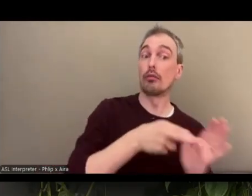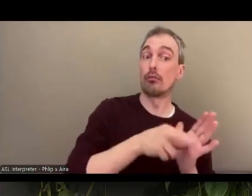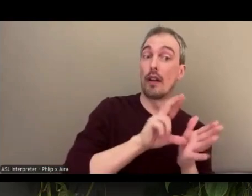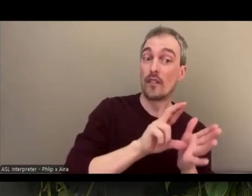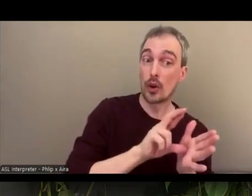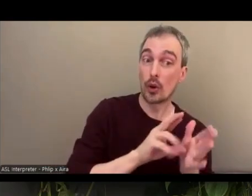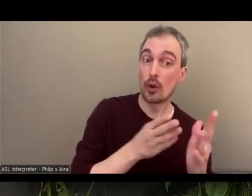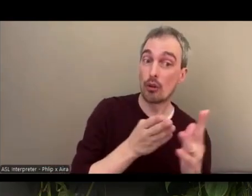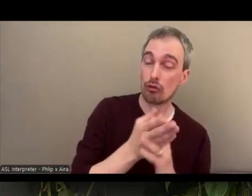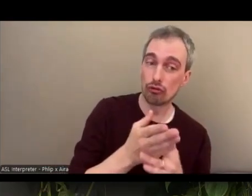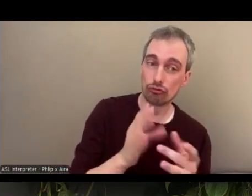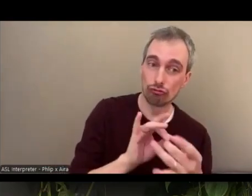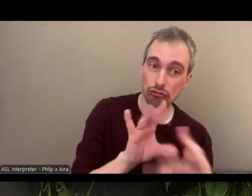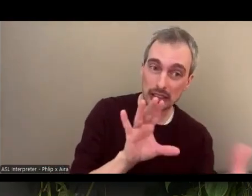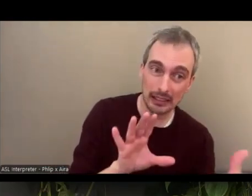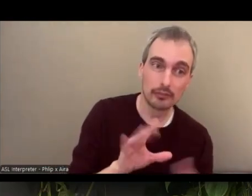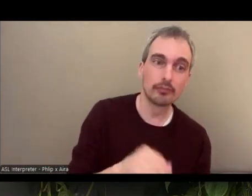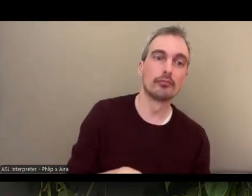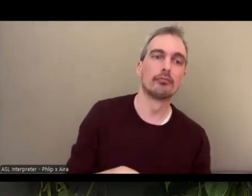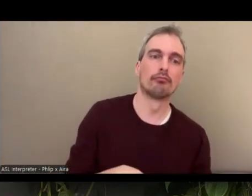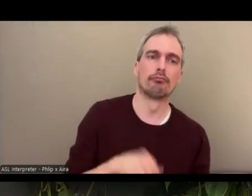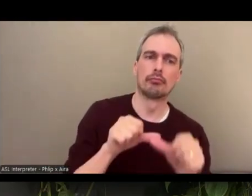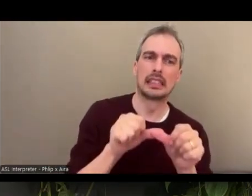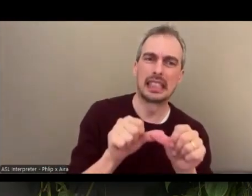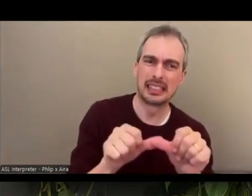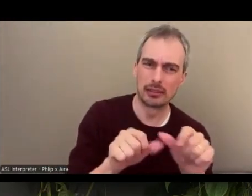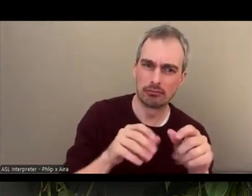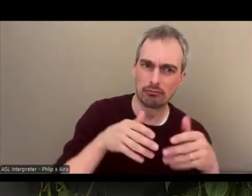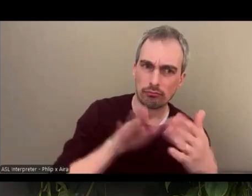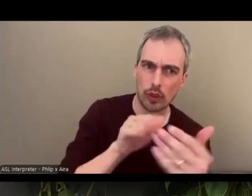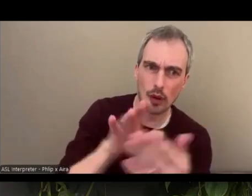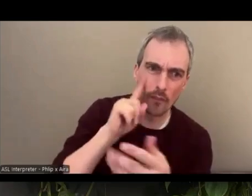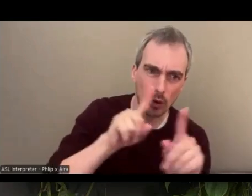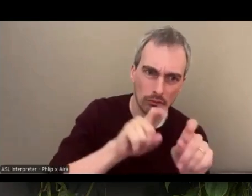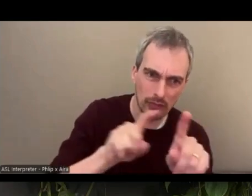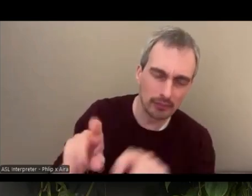Testing process includes automated accessibility testing. That seems pretty applicable.